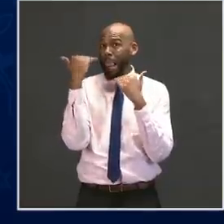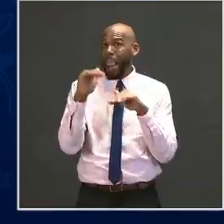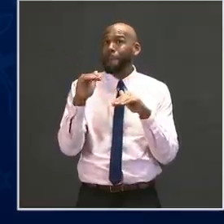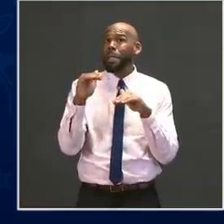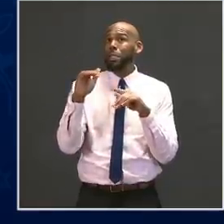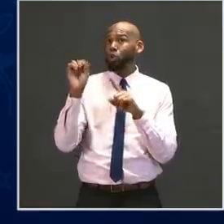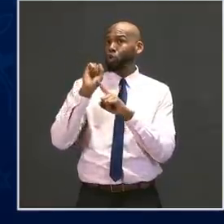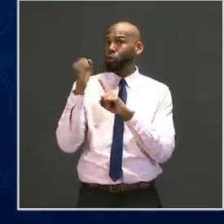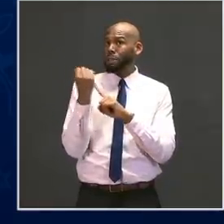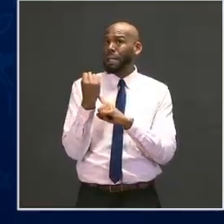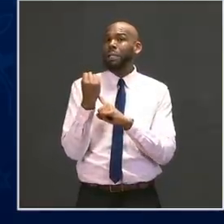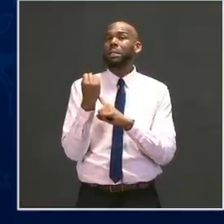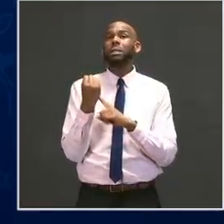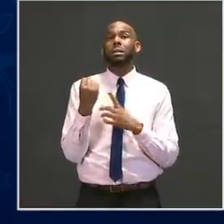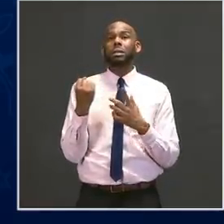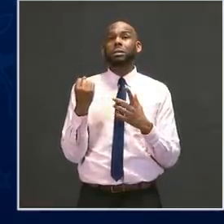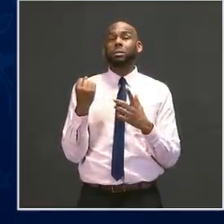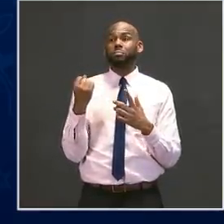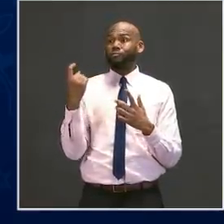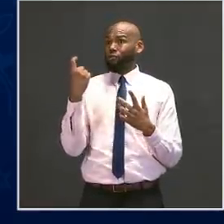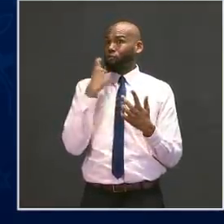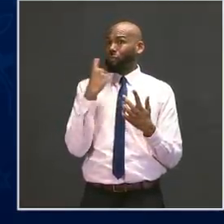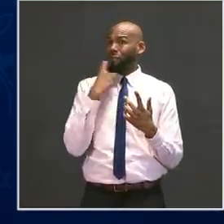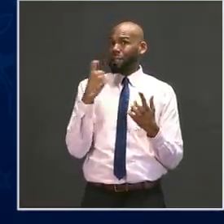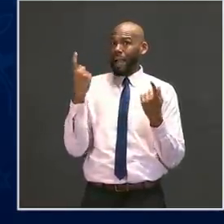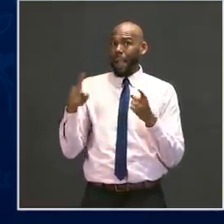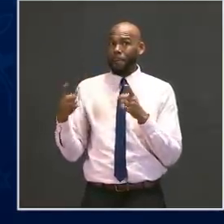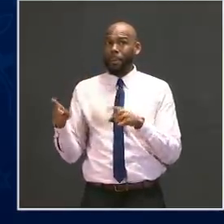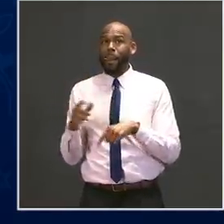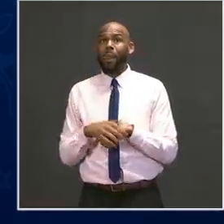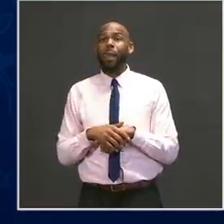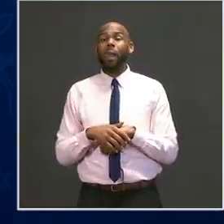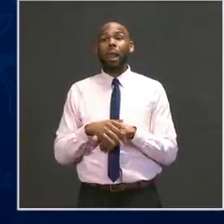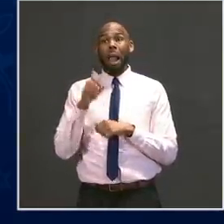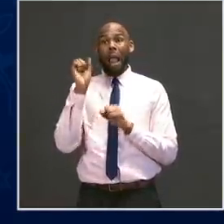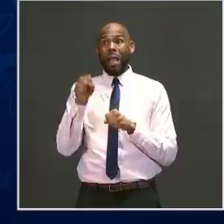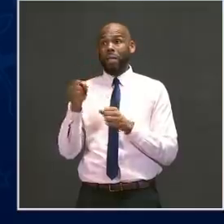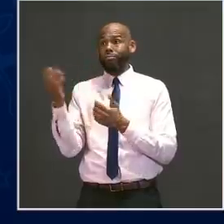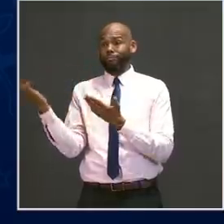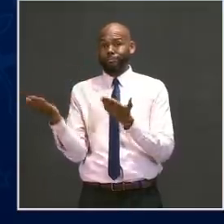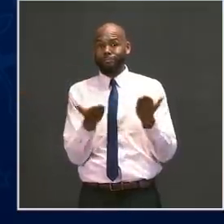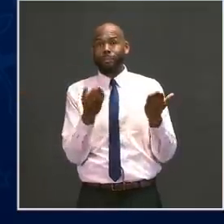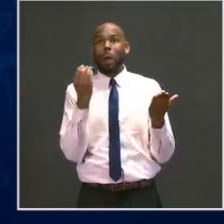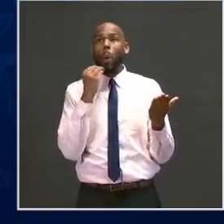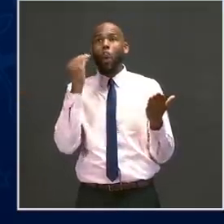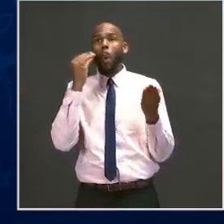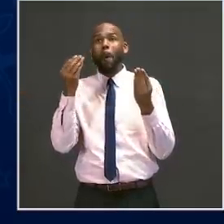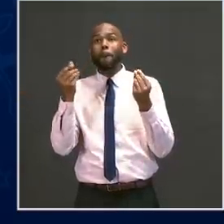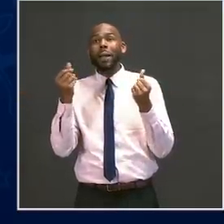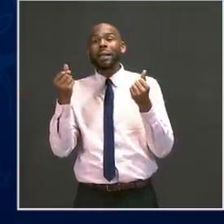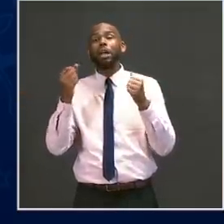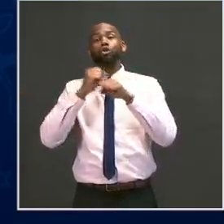in which they've happened recently. And I'd certainly defer you -- send you to the Department of Homeland Security for more specifics and numbers and data,